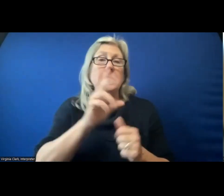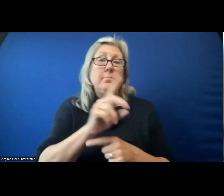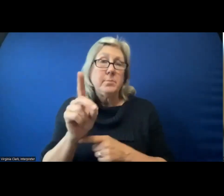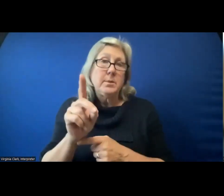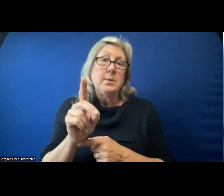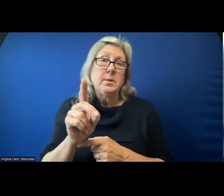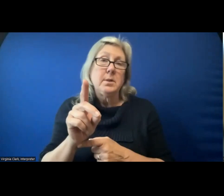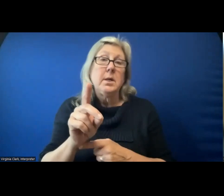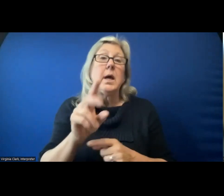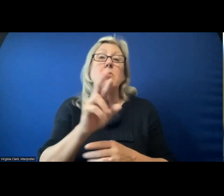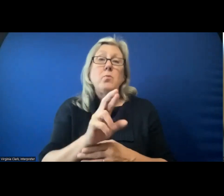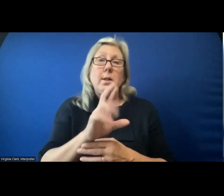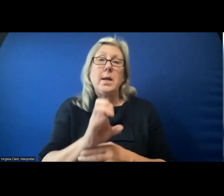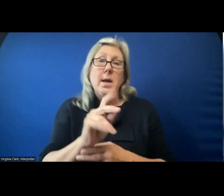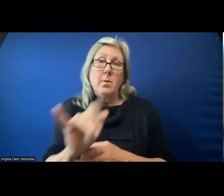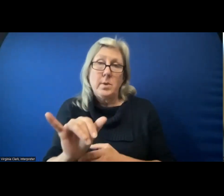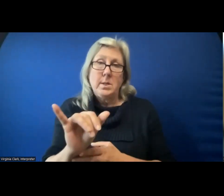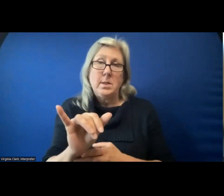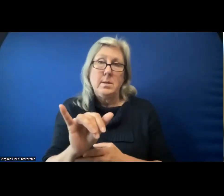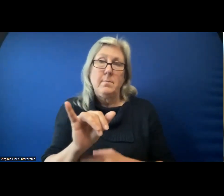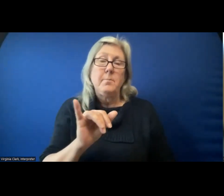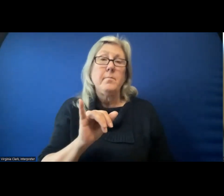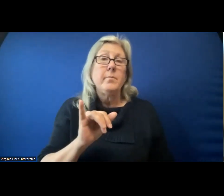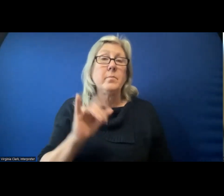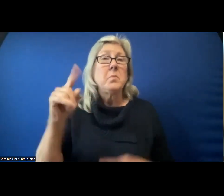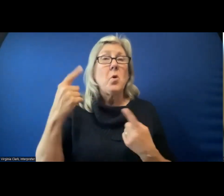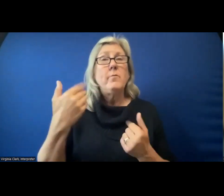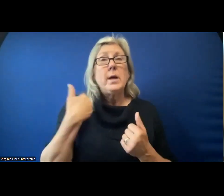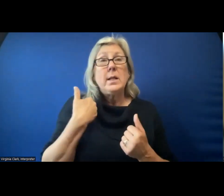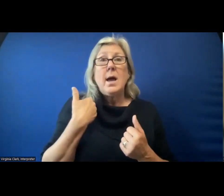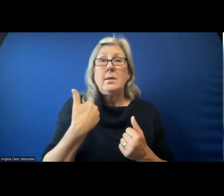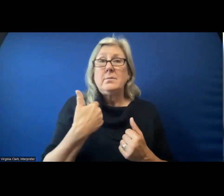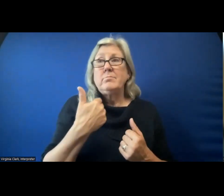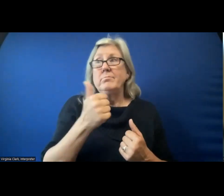disabilities in Rutland County. Over the last few decades, and since the closing